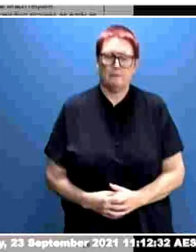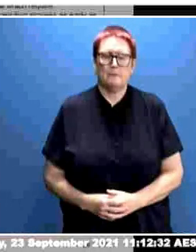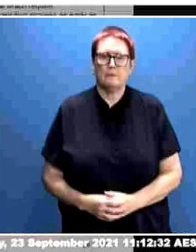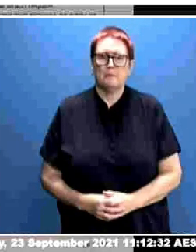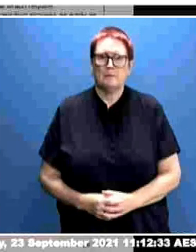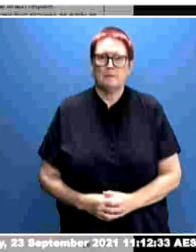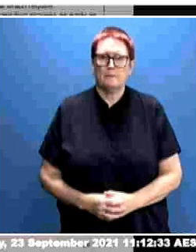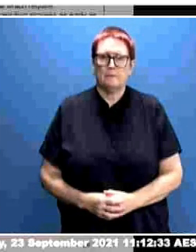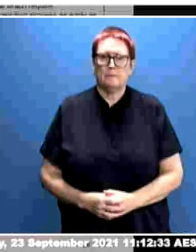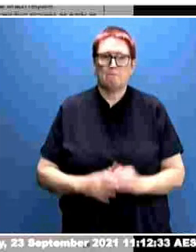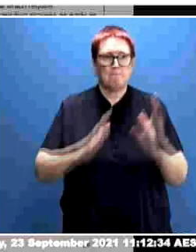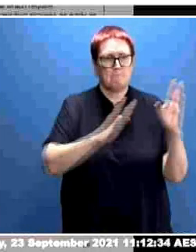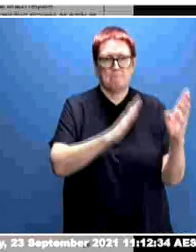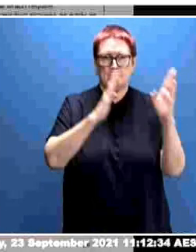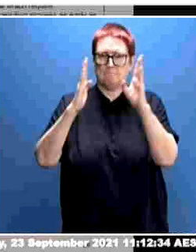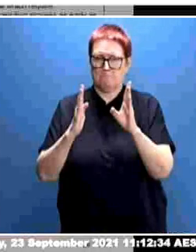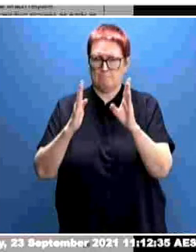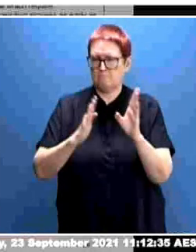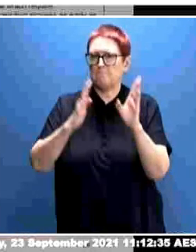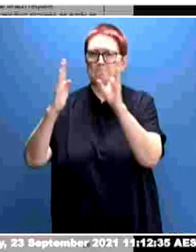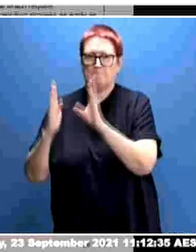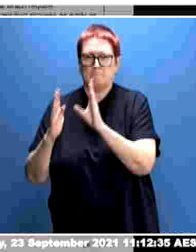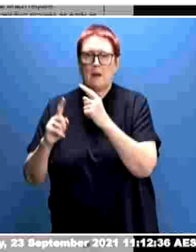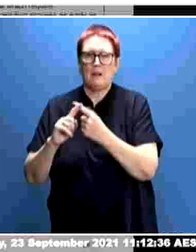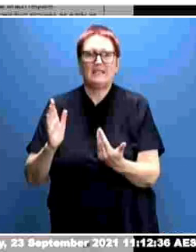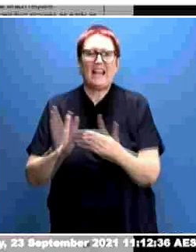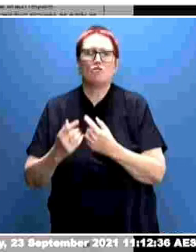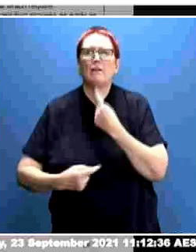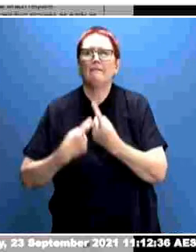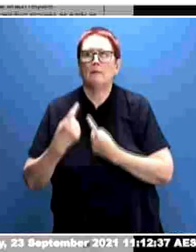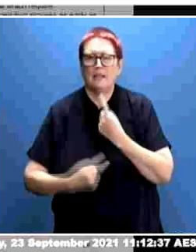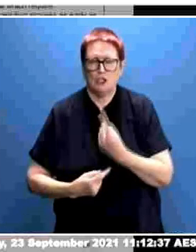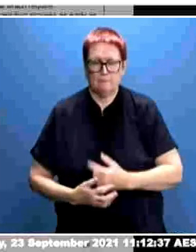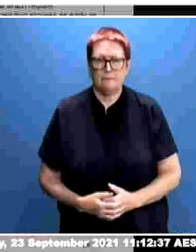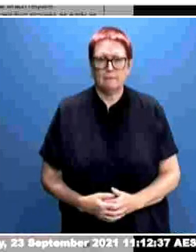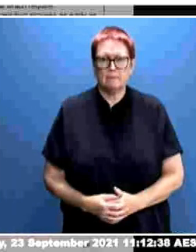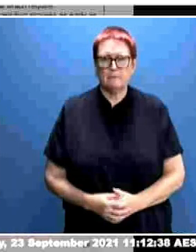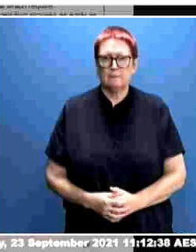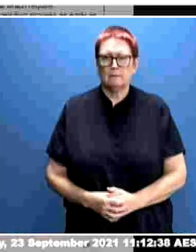its status and then, any additional information about that particular matter.